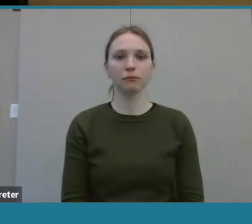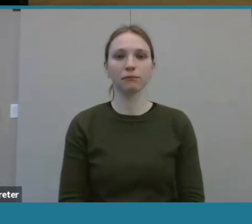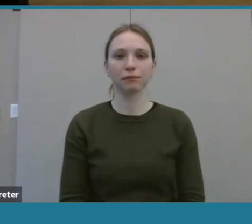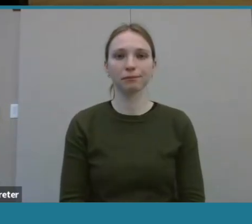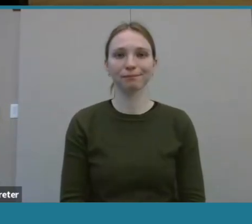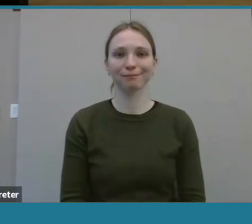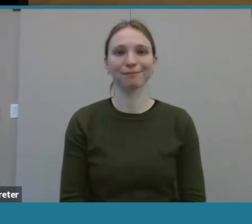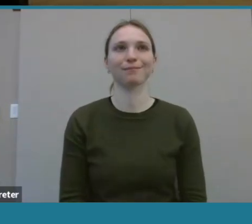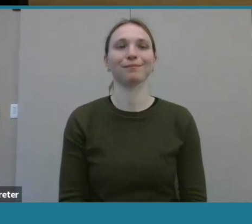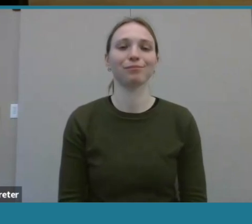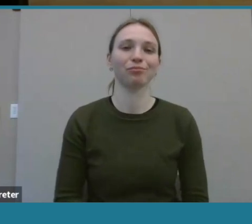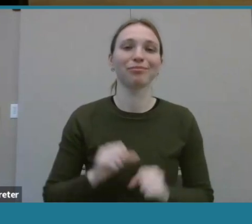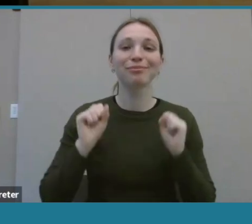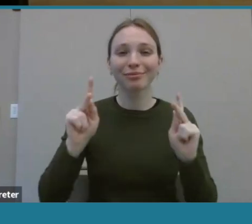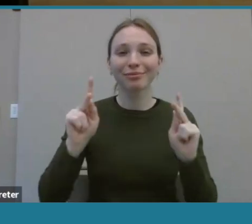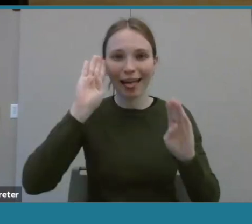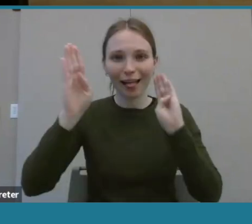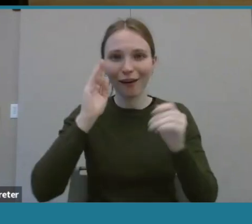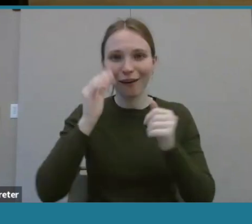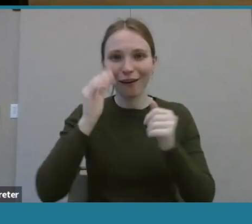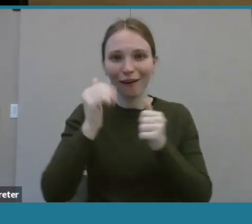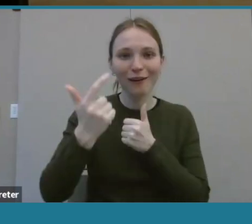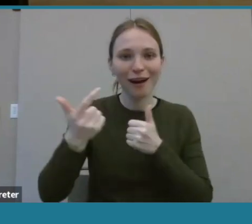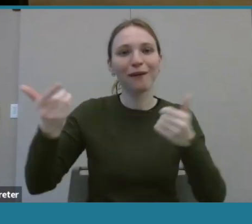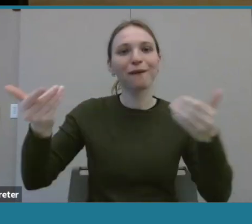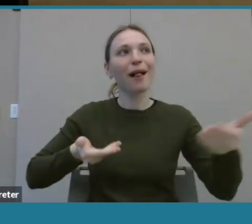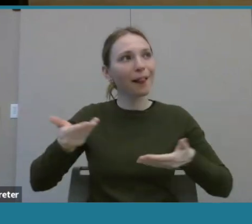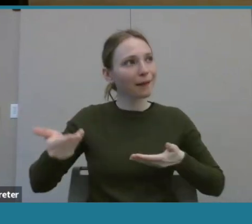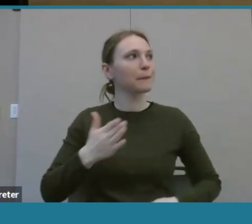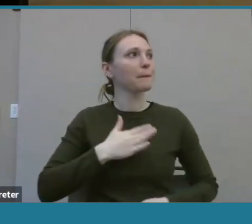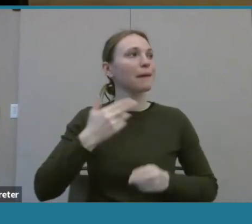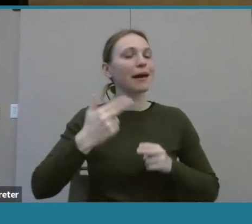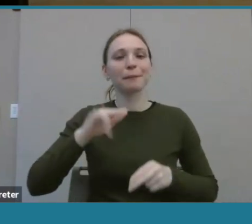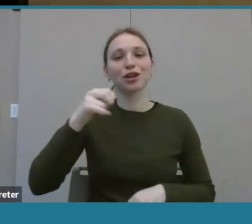All right, hi everybody, welcome. My name is Zhen Heinemann